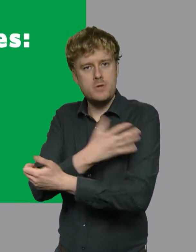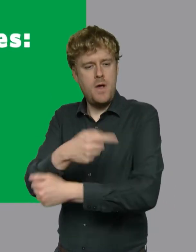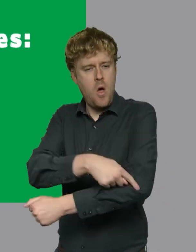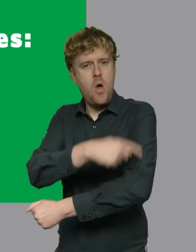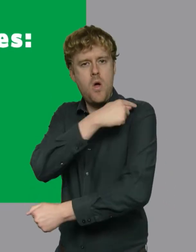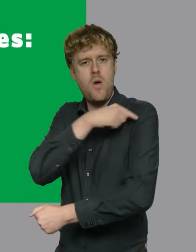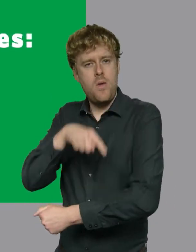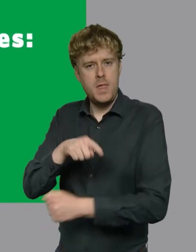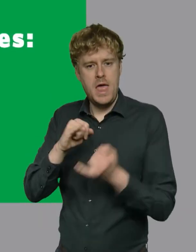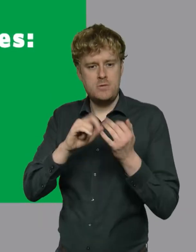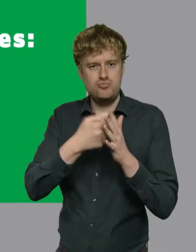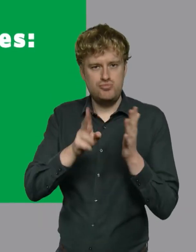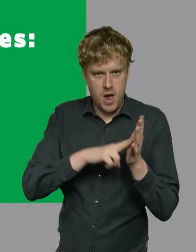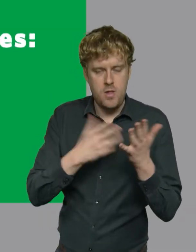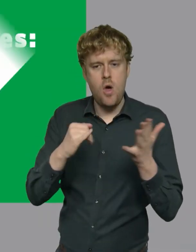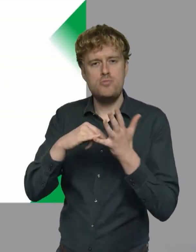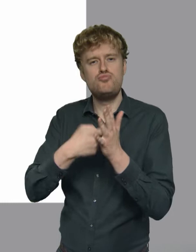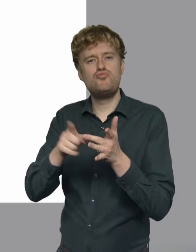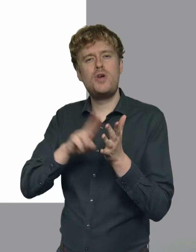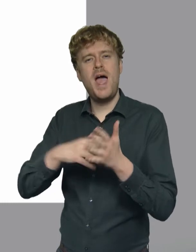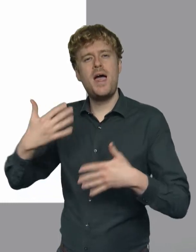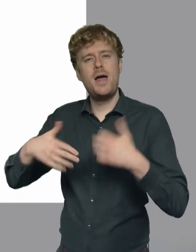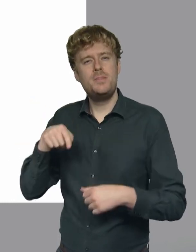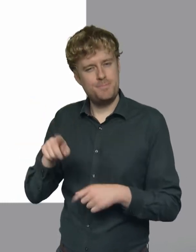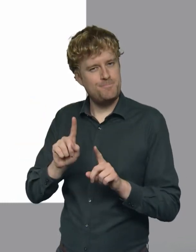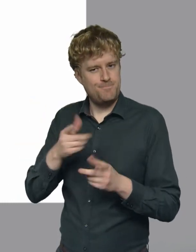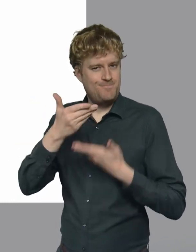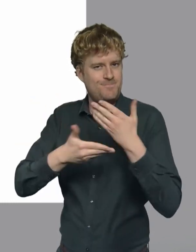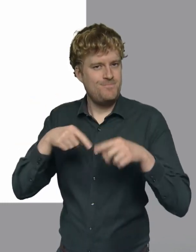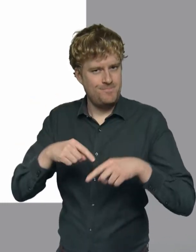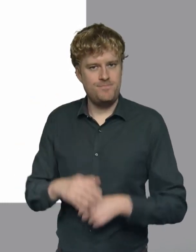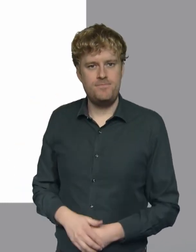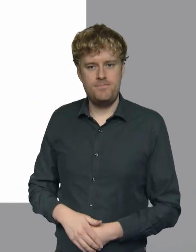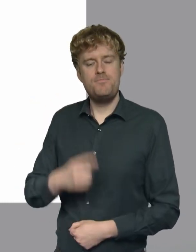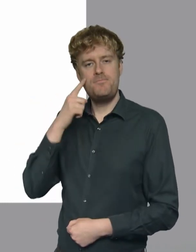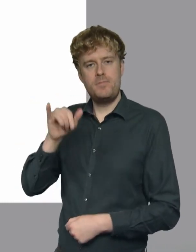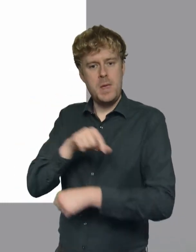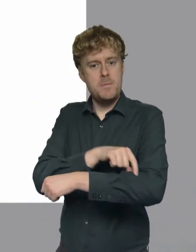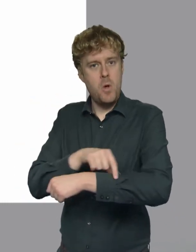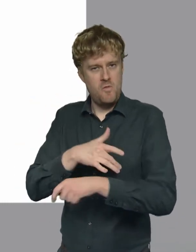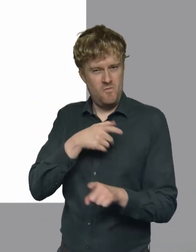known as a sprain or strain. Let's start by looking at what to do if you suspect the casualty